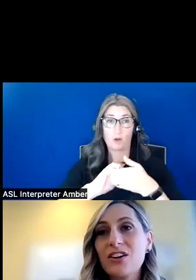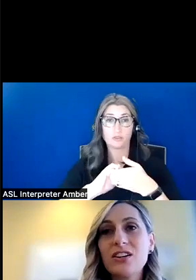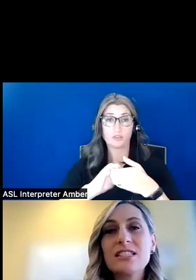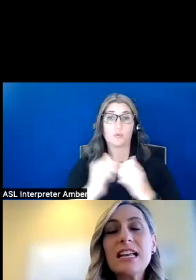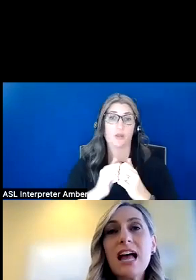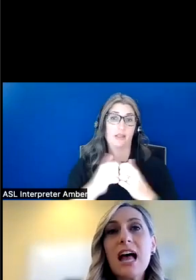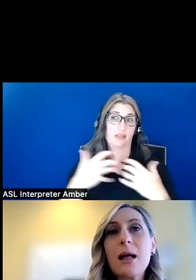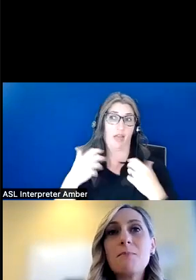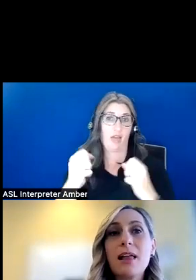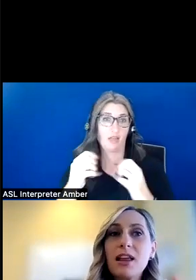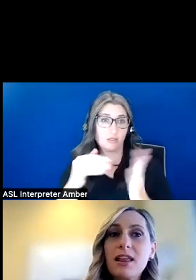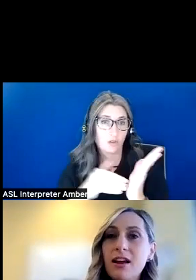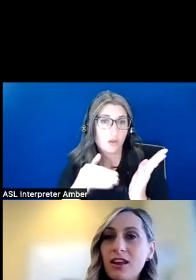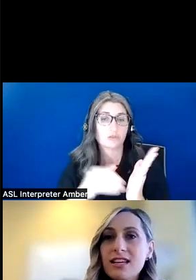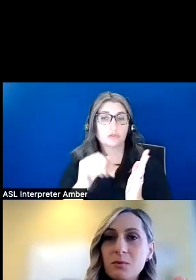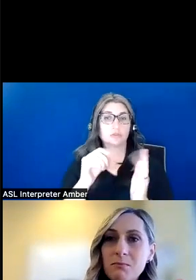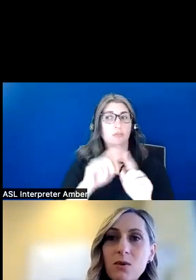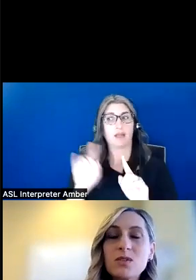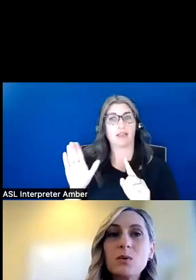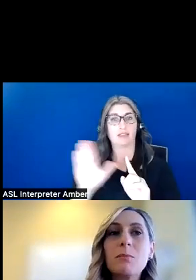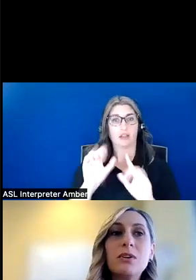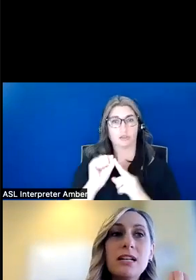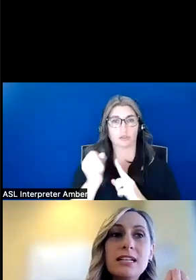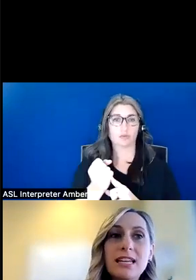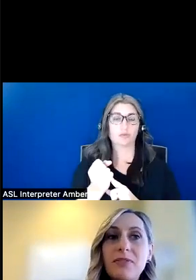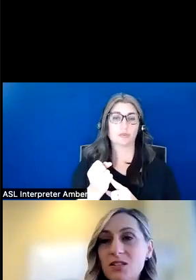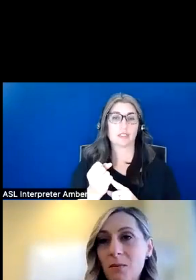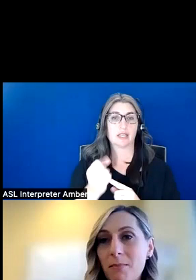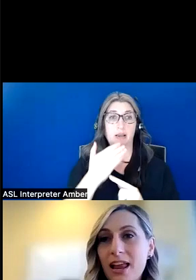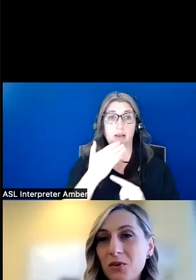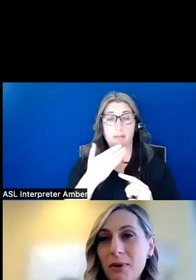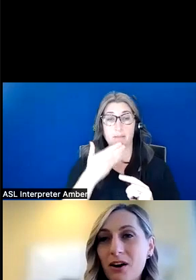providers, but in their case, it was most doable to get this from a biannual parent